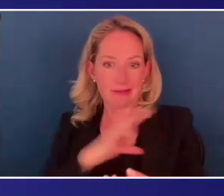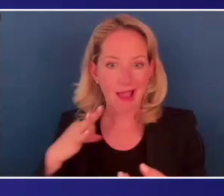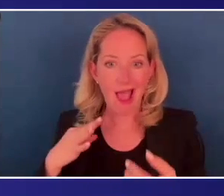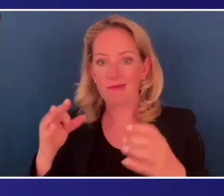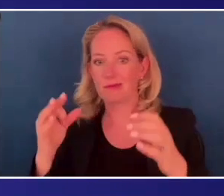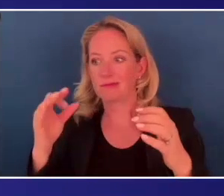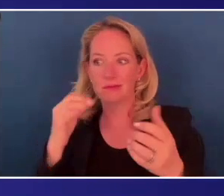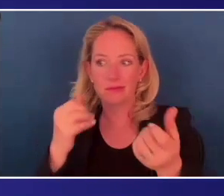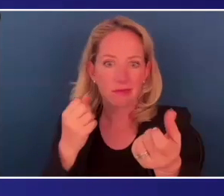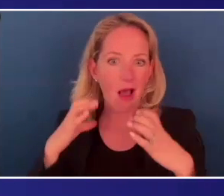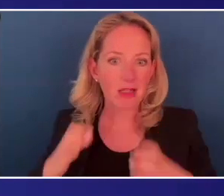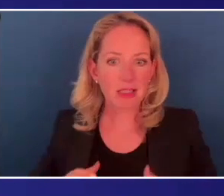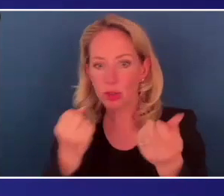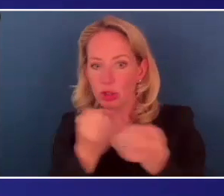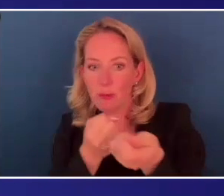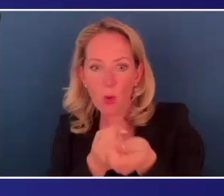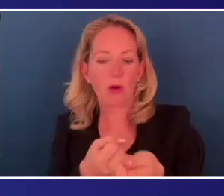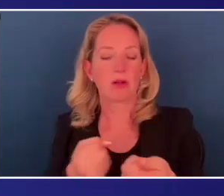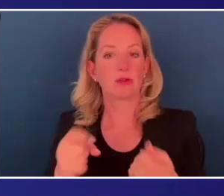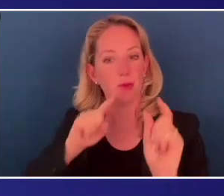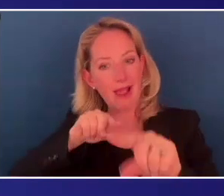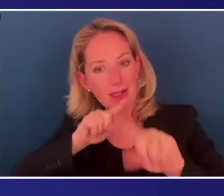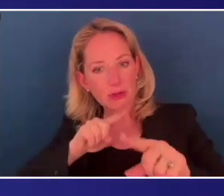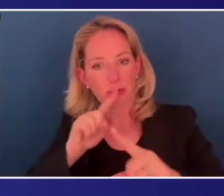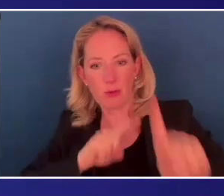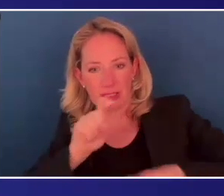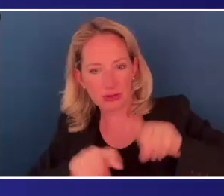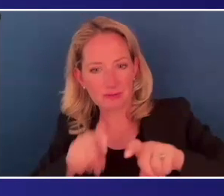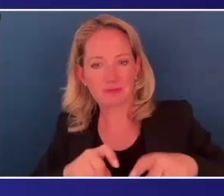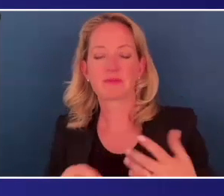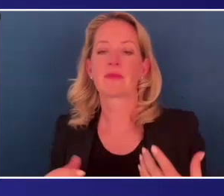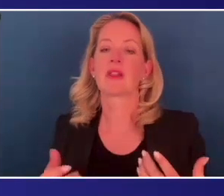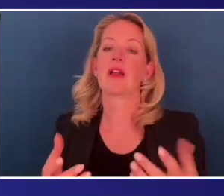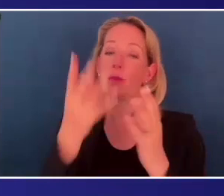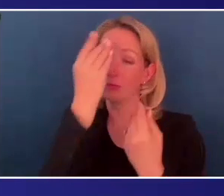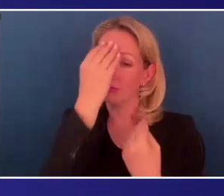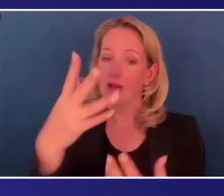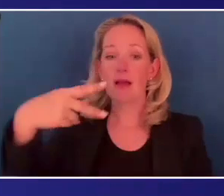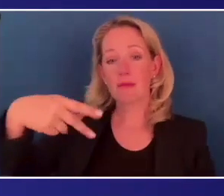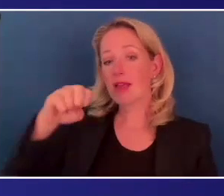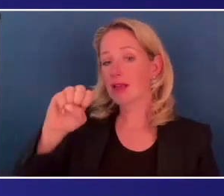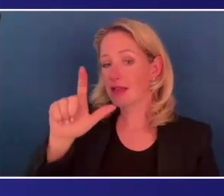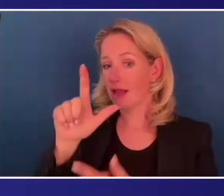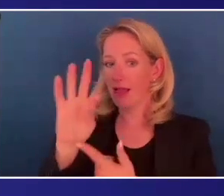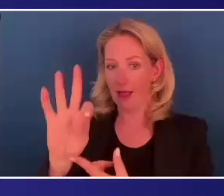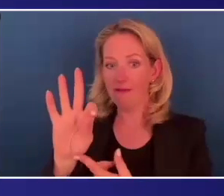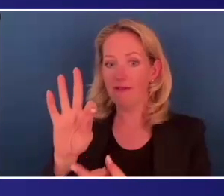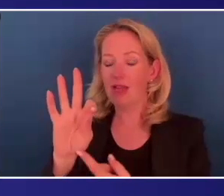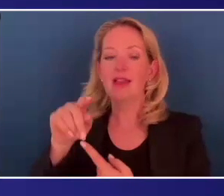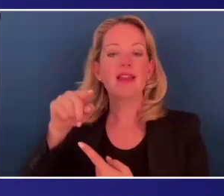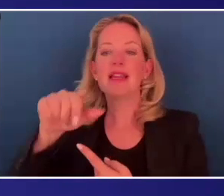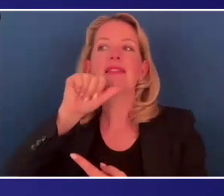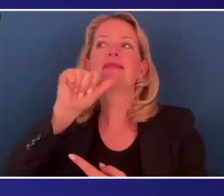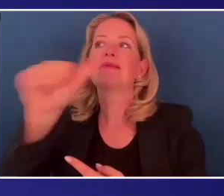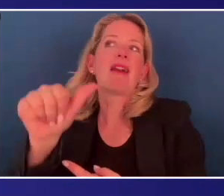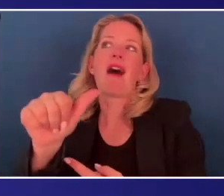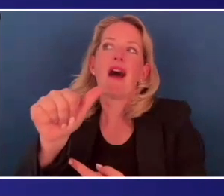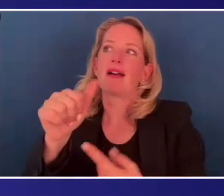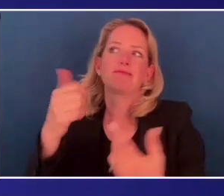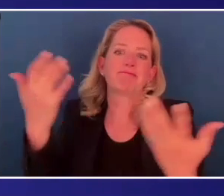I end with a special comment about public service loan forgiveness. PSLF is not a courtesy that the federal government extends to borrowers.